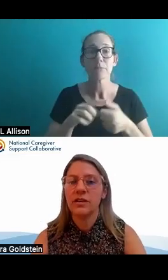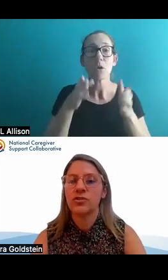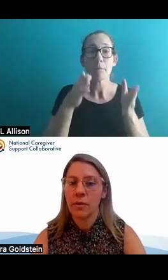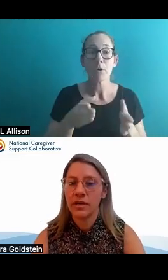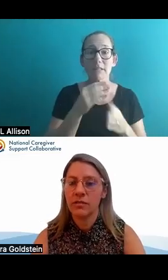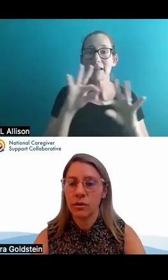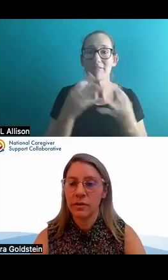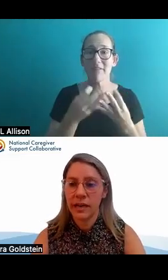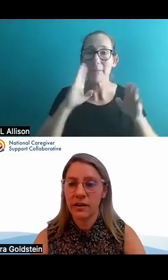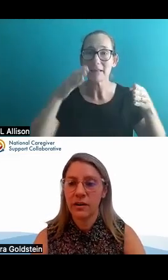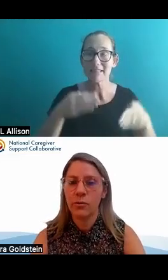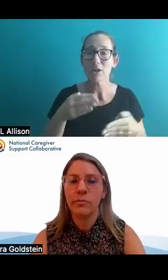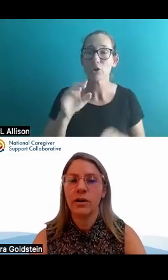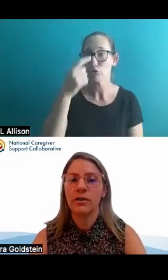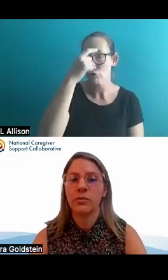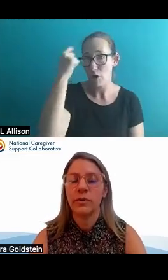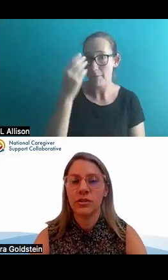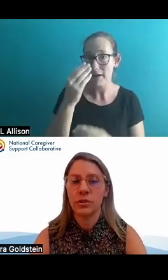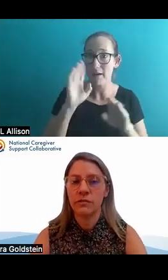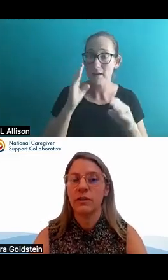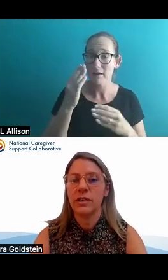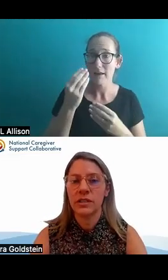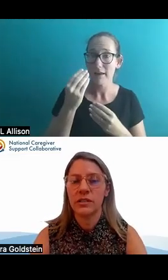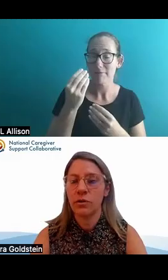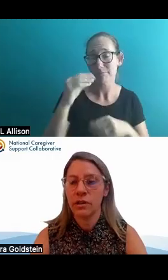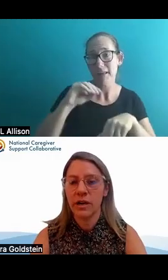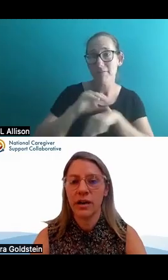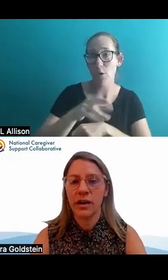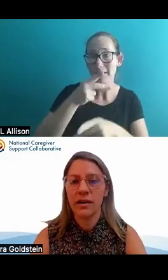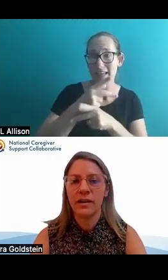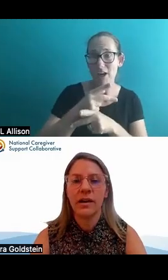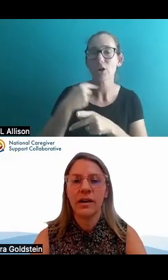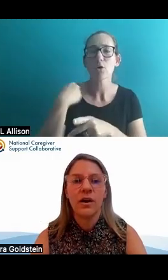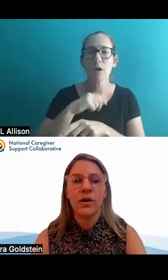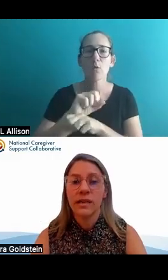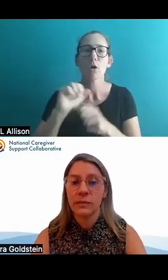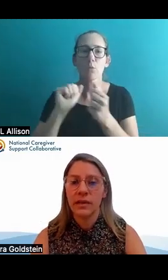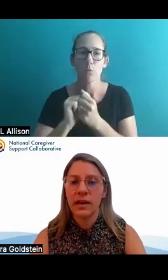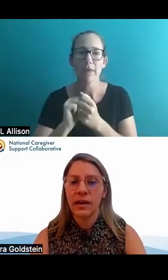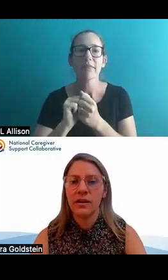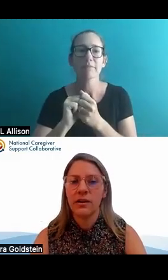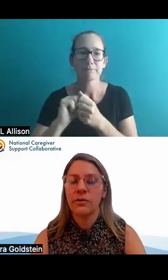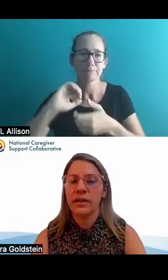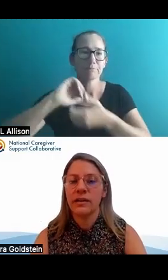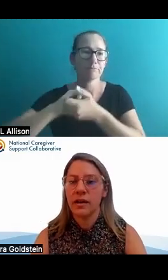trauma-informed care. We partnered with Jewish Federations of North America respite care. We